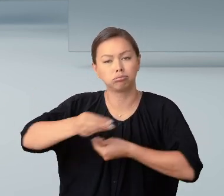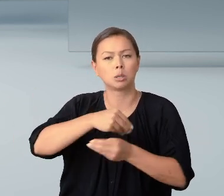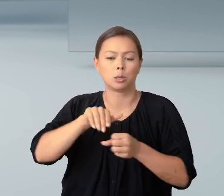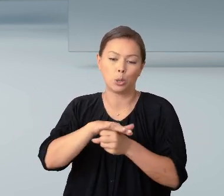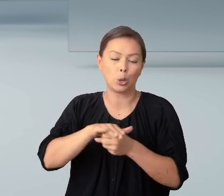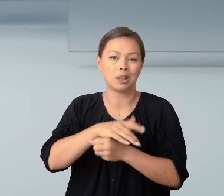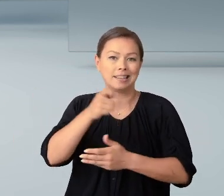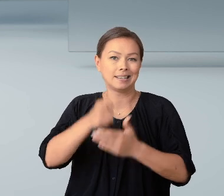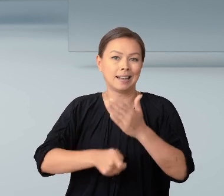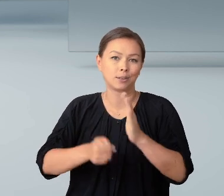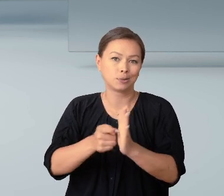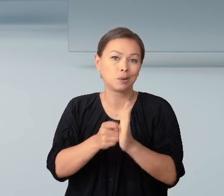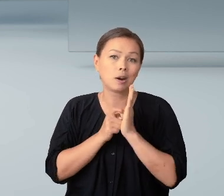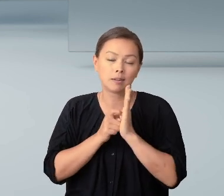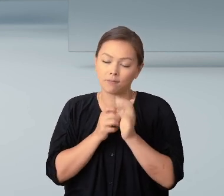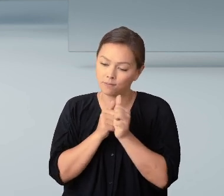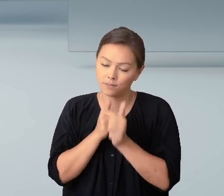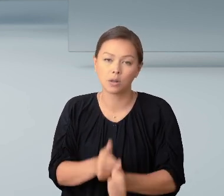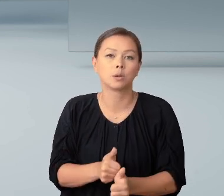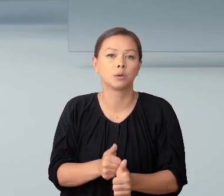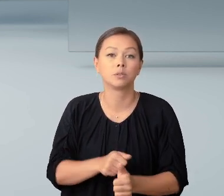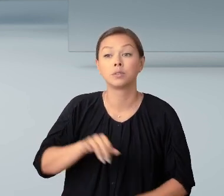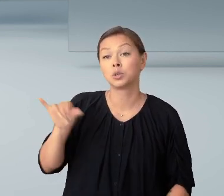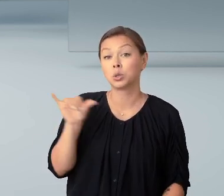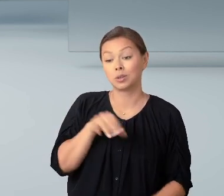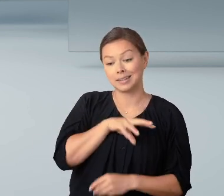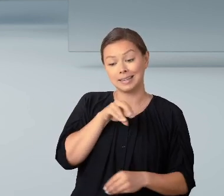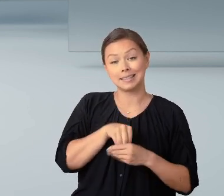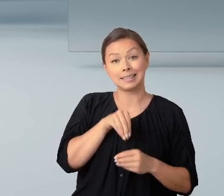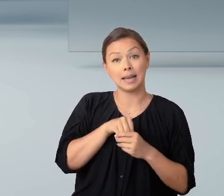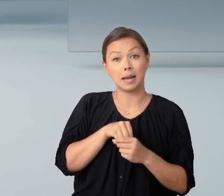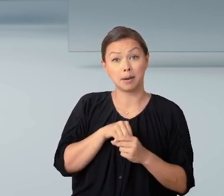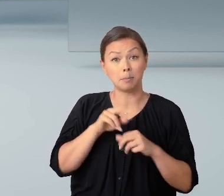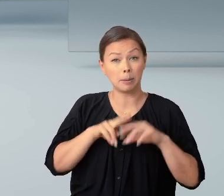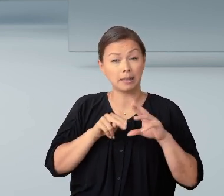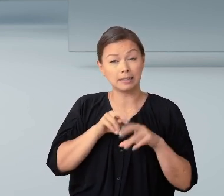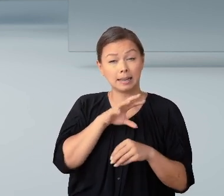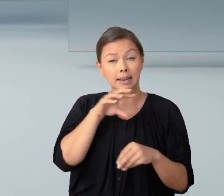built-in reports, Excel or Microsoft Power BI, and unlimited data dimensions